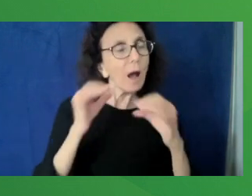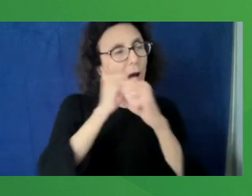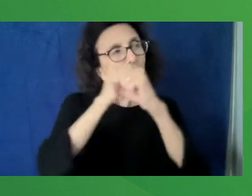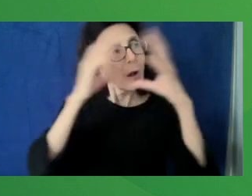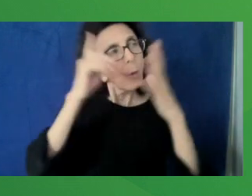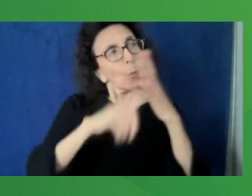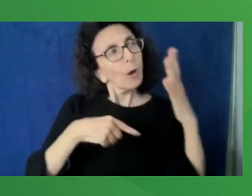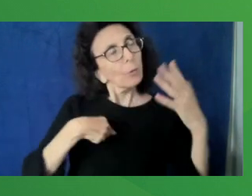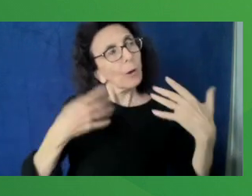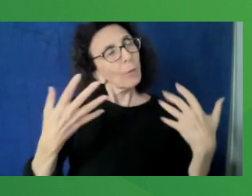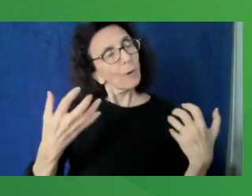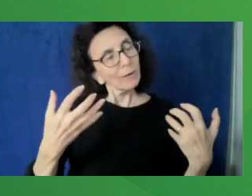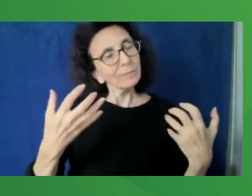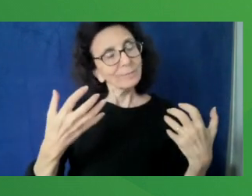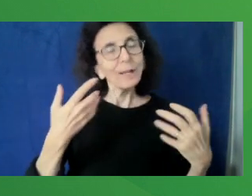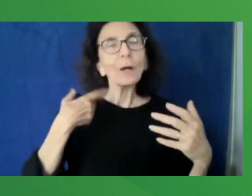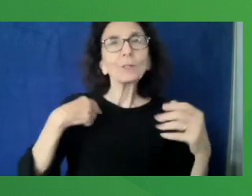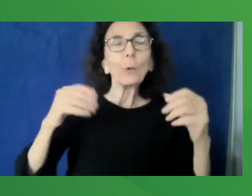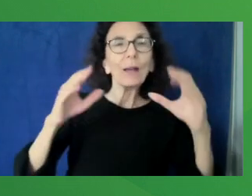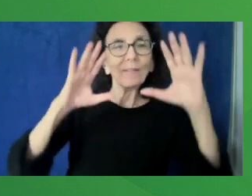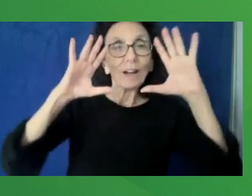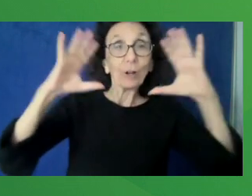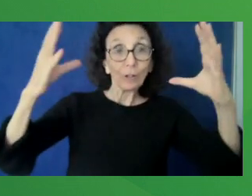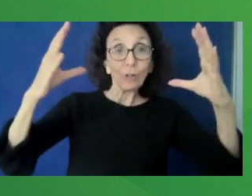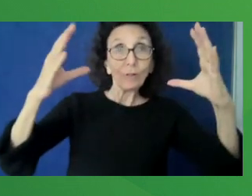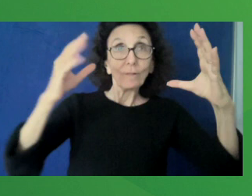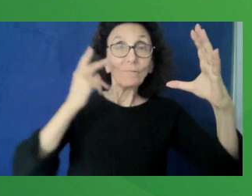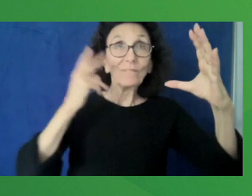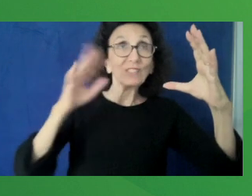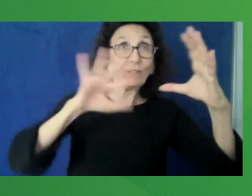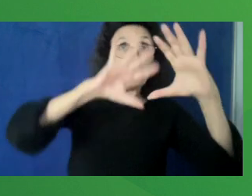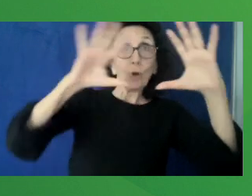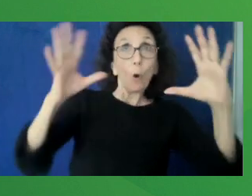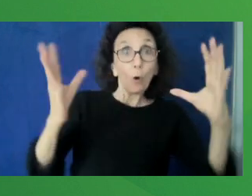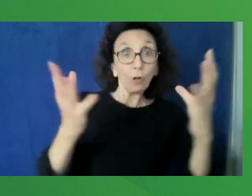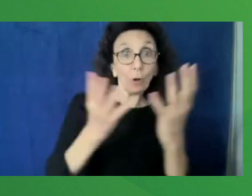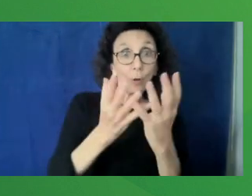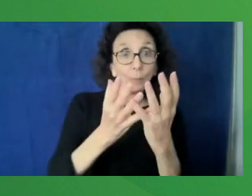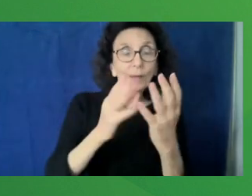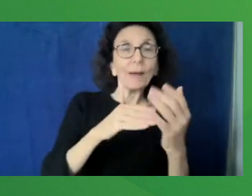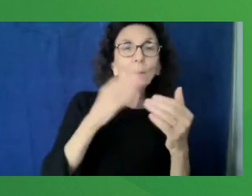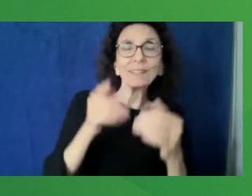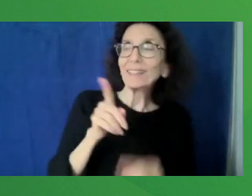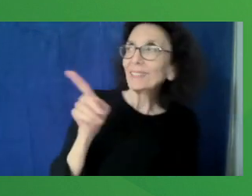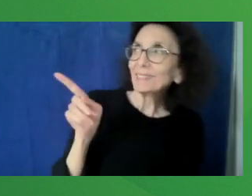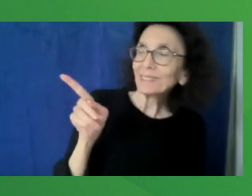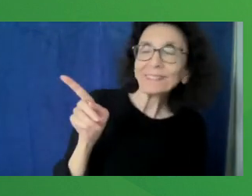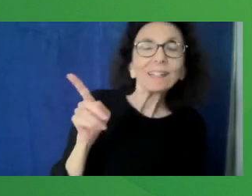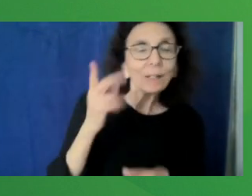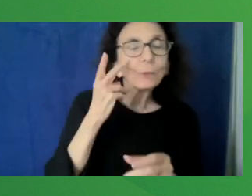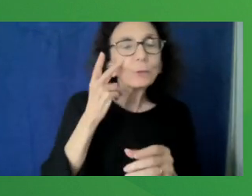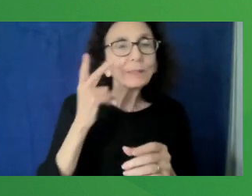big global vision, next slide. But what these guides do is really take those big global goals